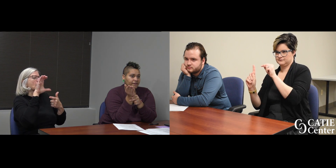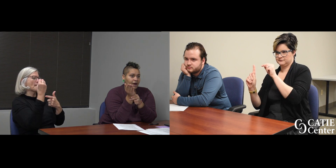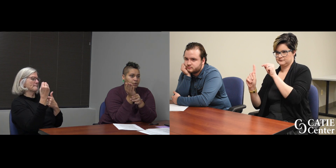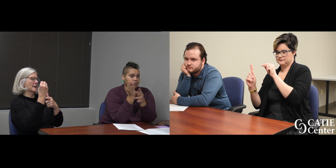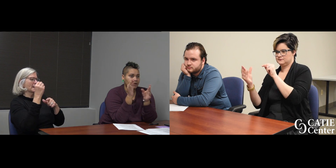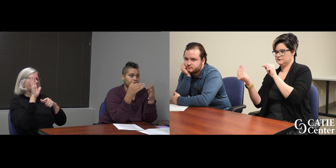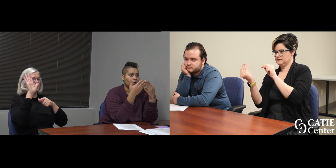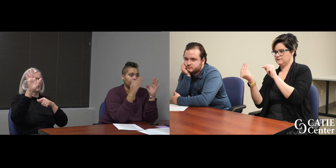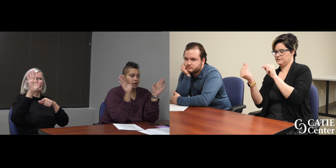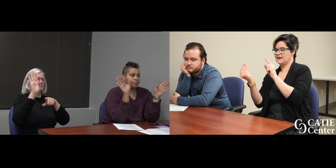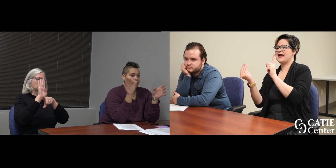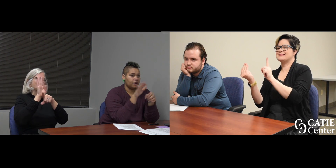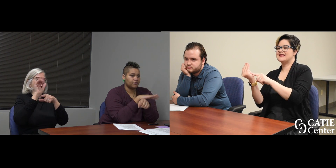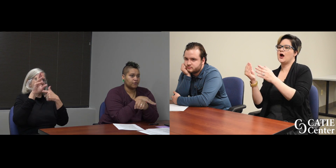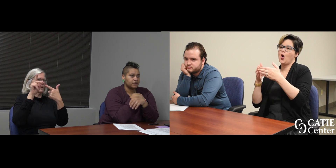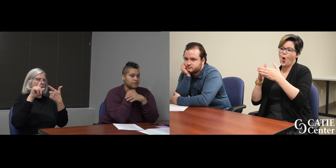Then that would be able to open up and cover the rest of it for you.